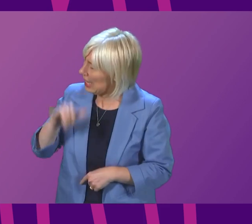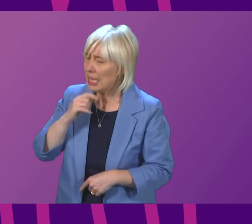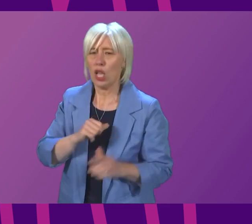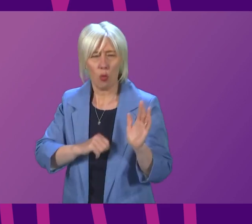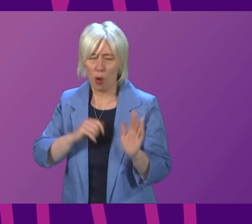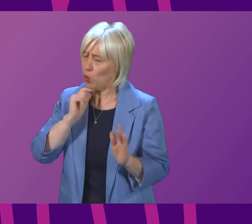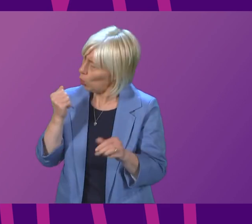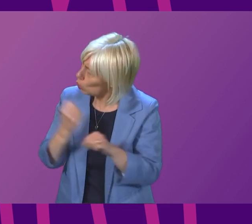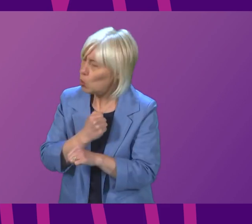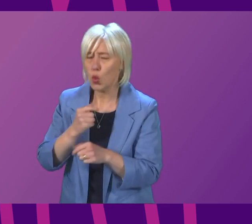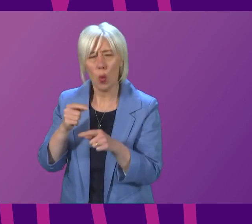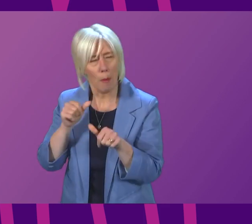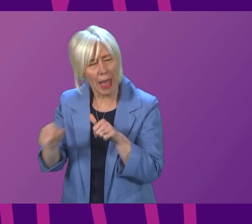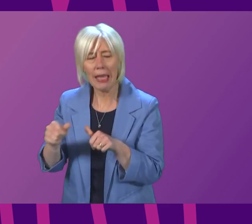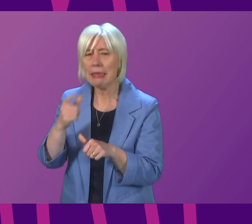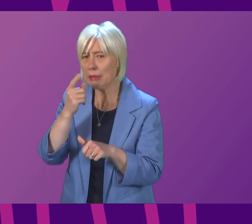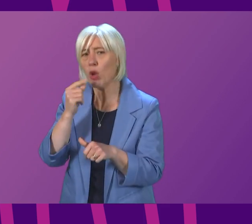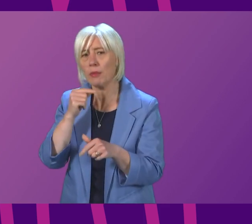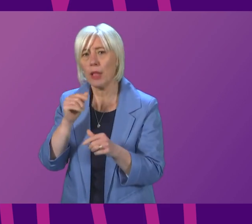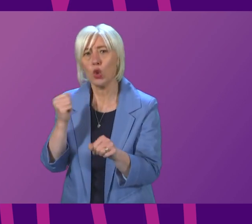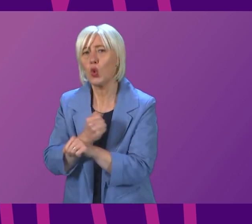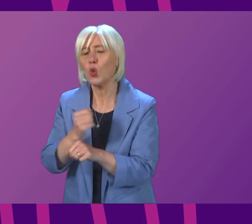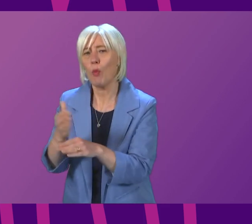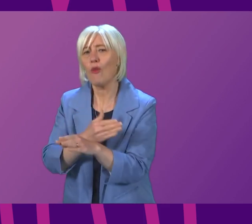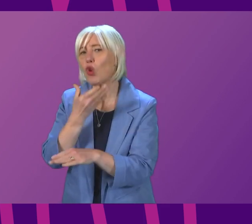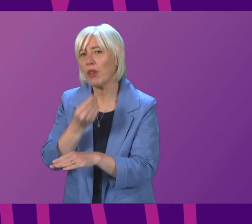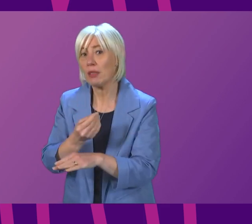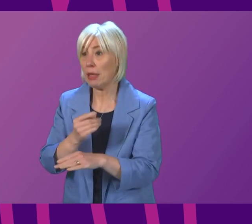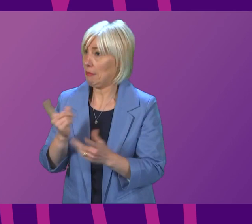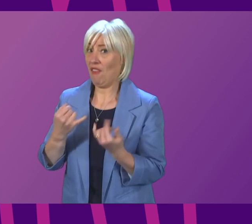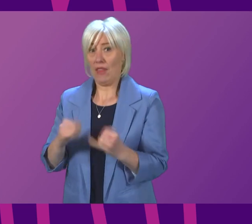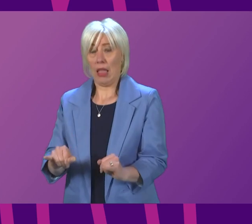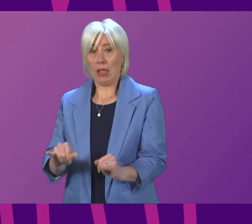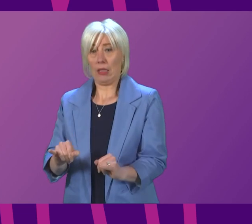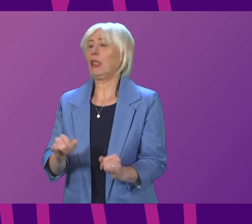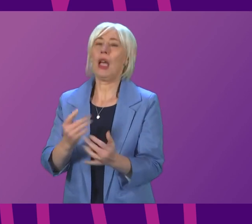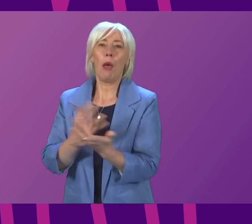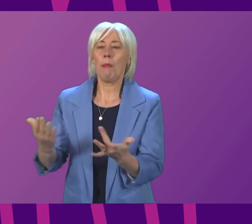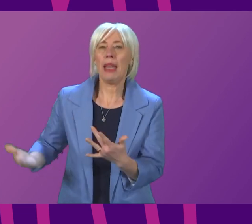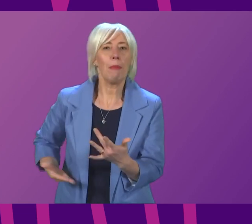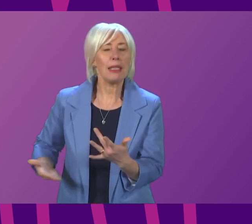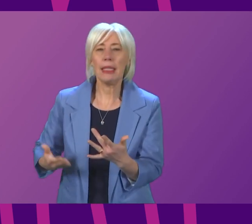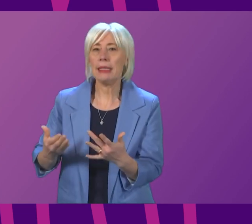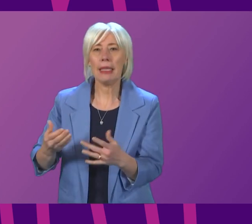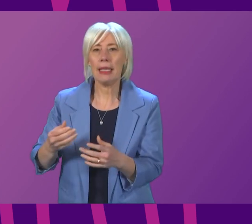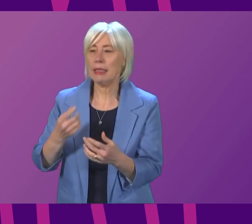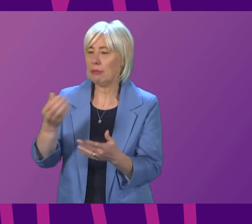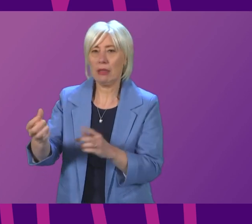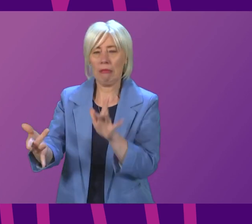but she has failed. Many businesses have contacted us to say that they cannot even apply for that funding yet,